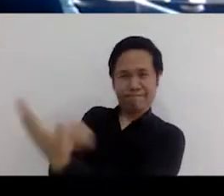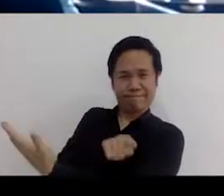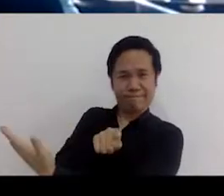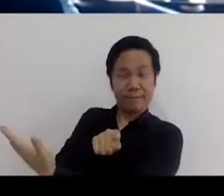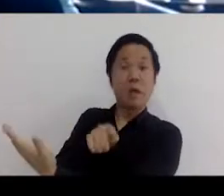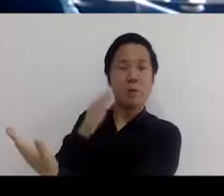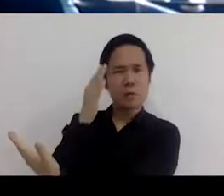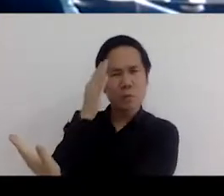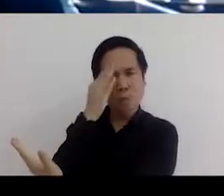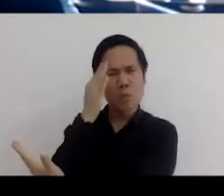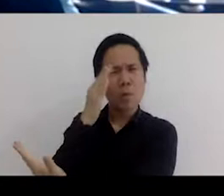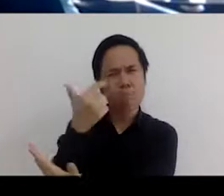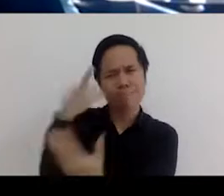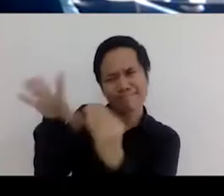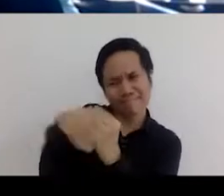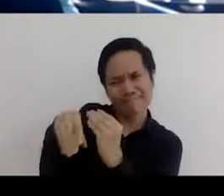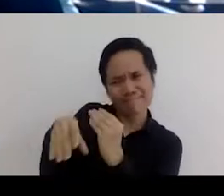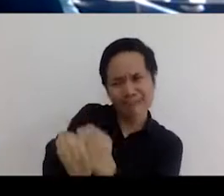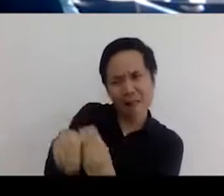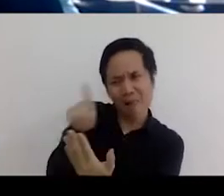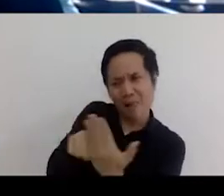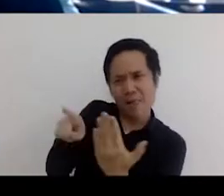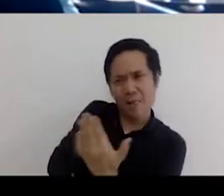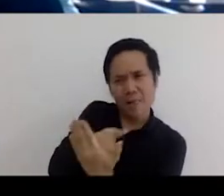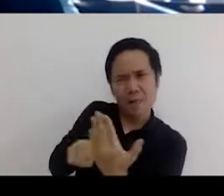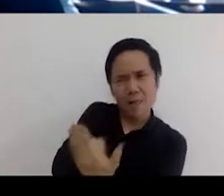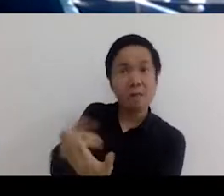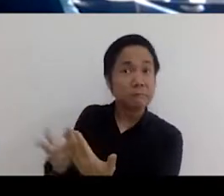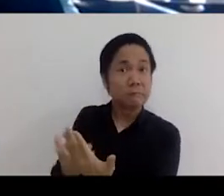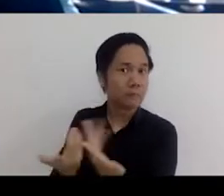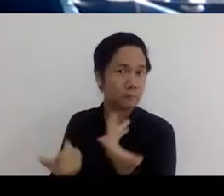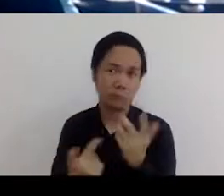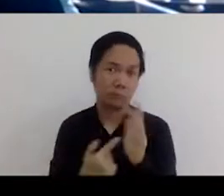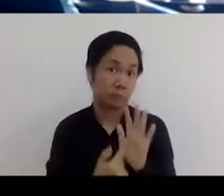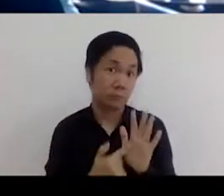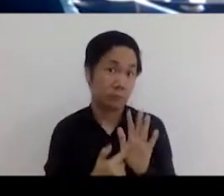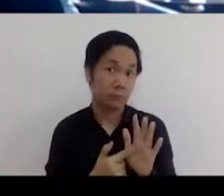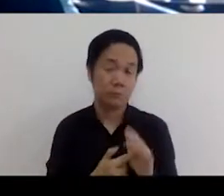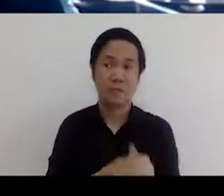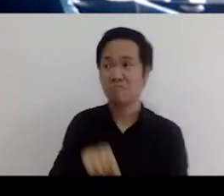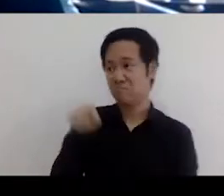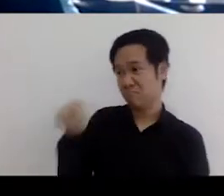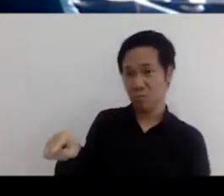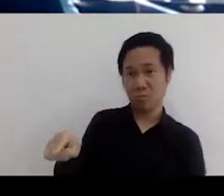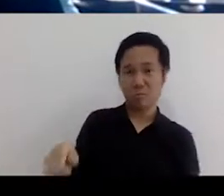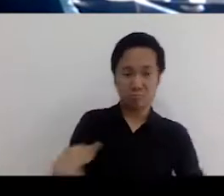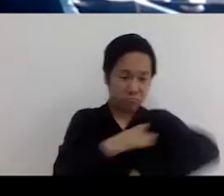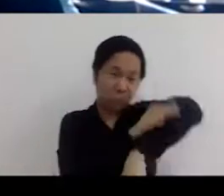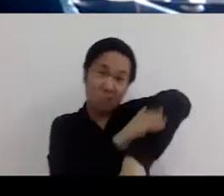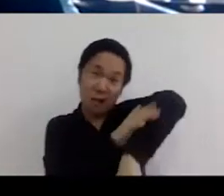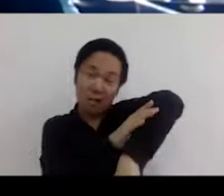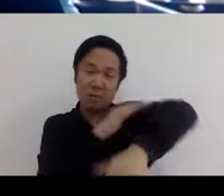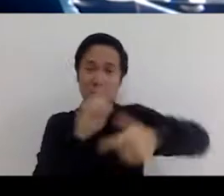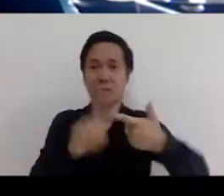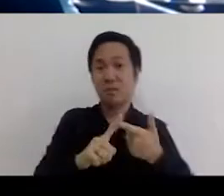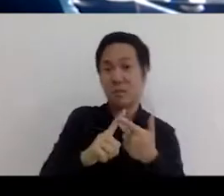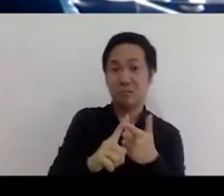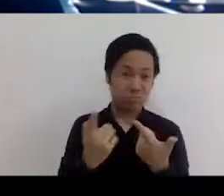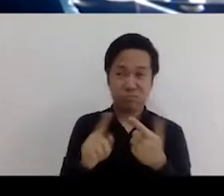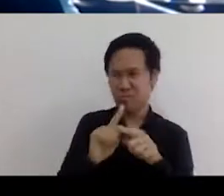and that makes the situation for the disabled people even more difficult. Also, I have to say that when it comes to the crisis, because it was your question Kaveh,